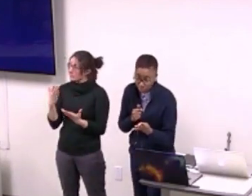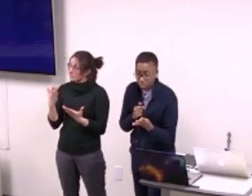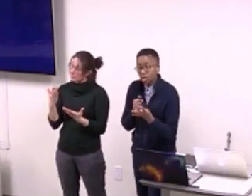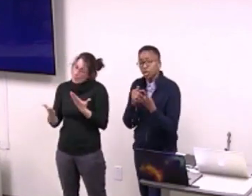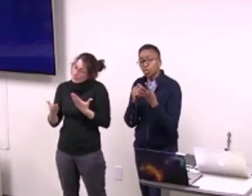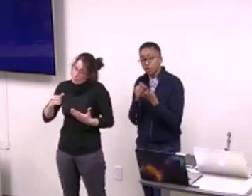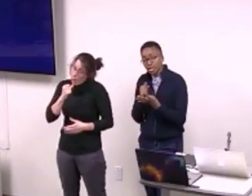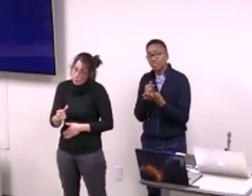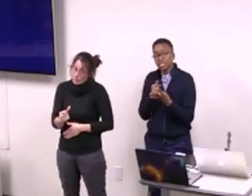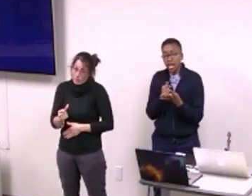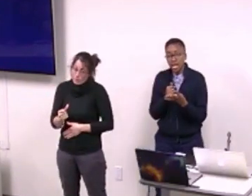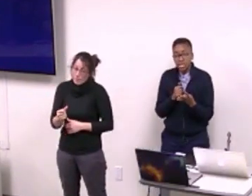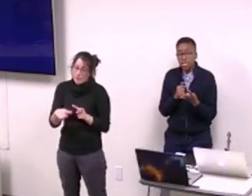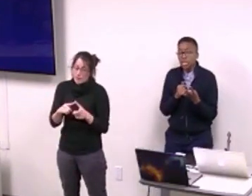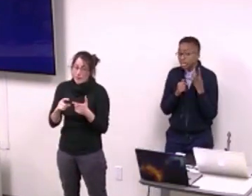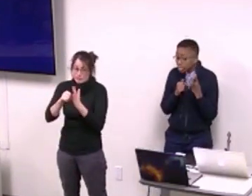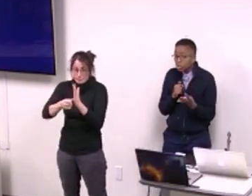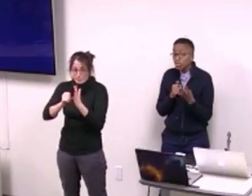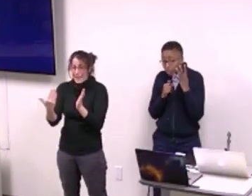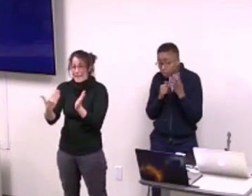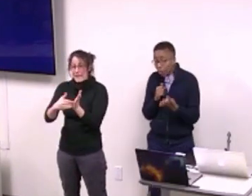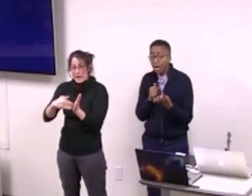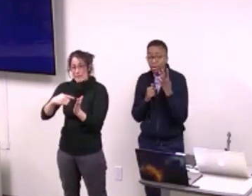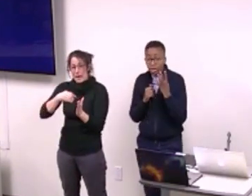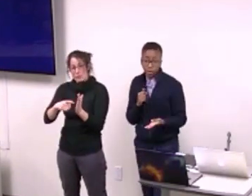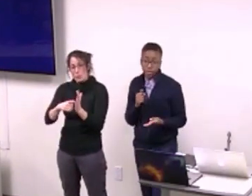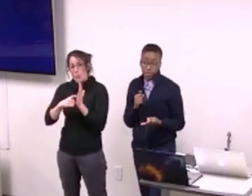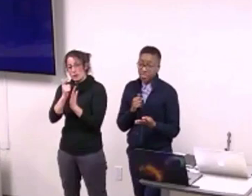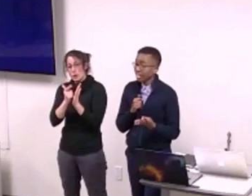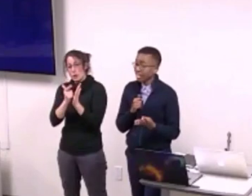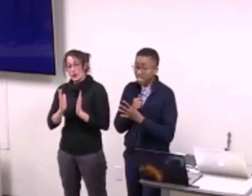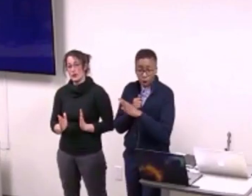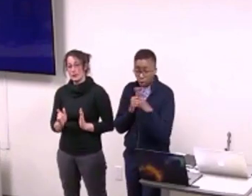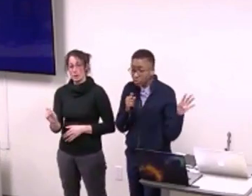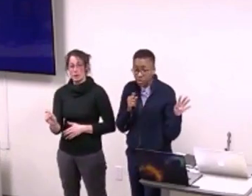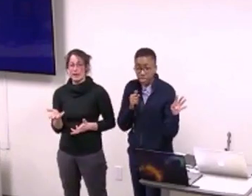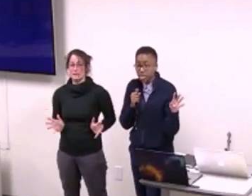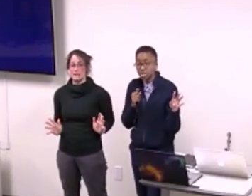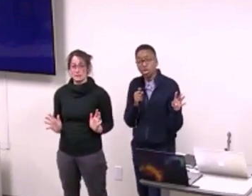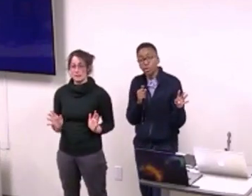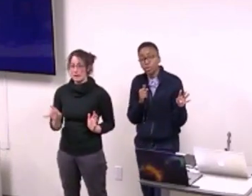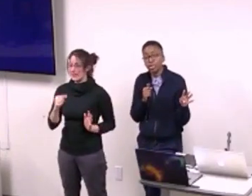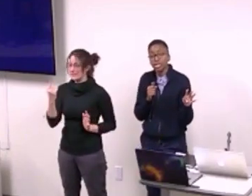You re-emphasize that you require a lawyer. That's the only reason the interpreter would need to show up.